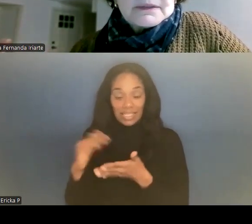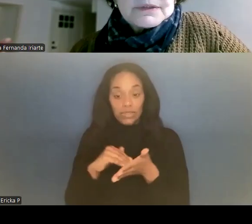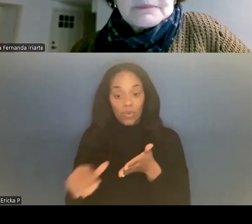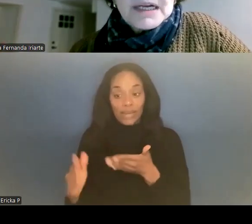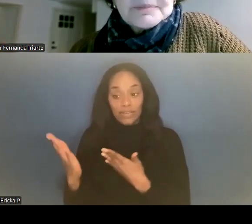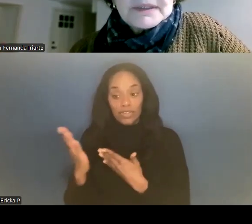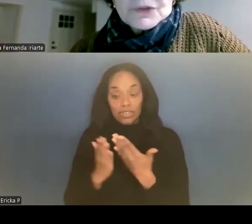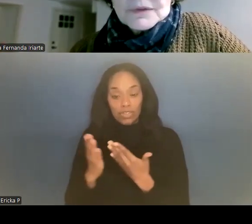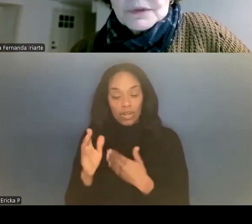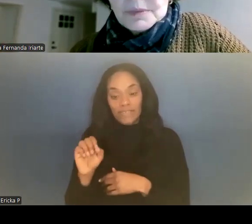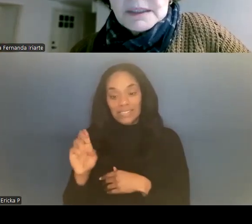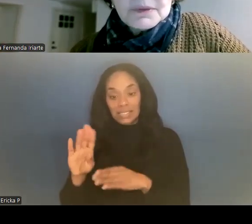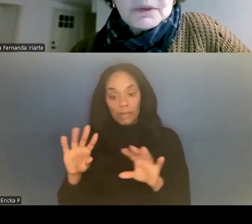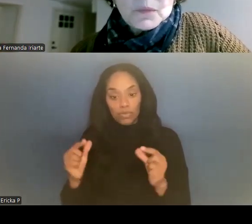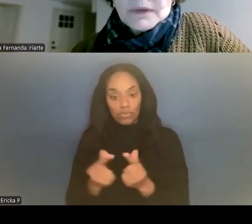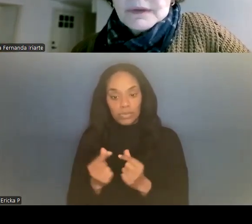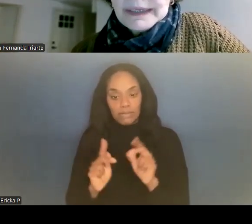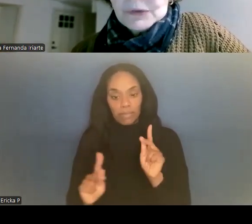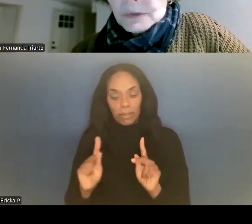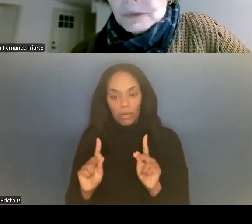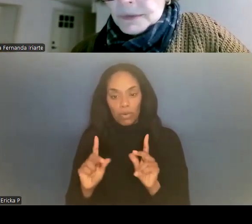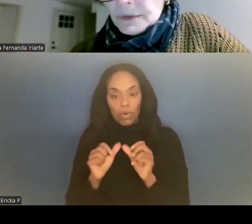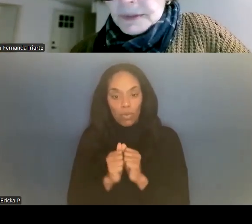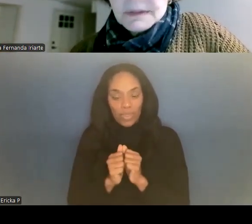subpopulations of people with extra service.